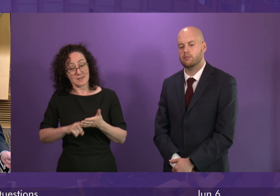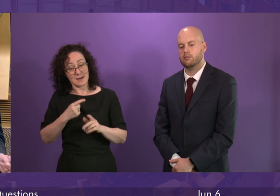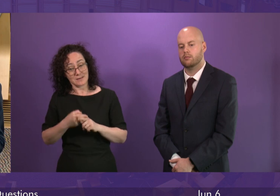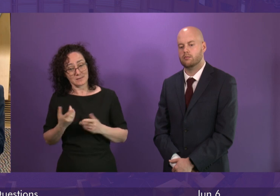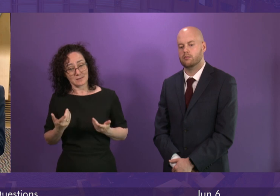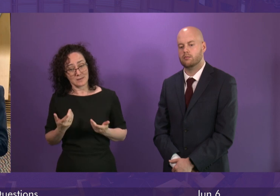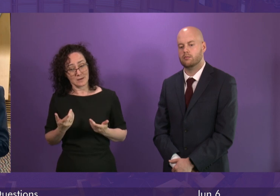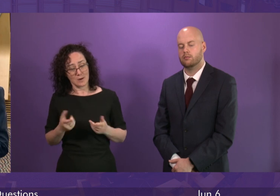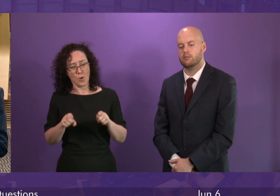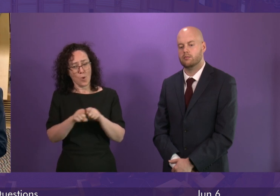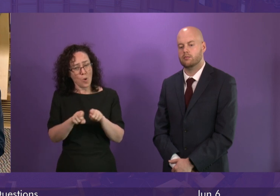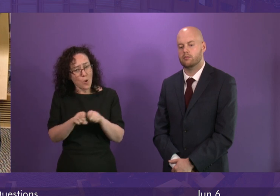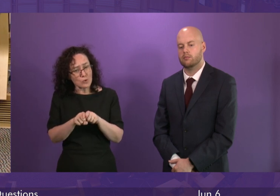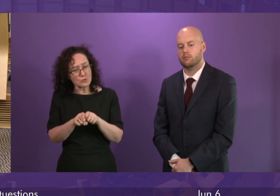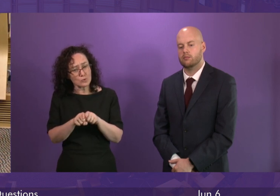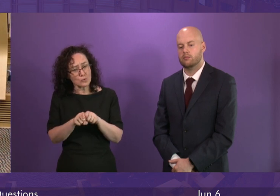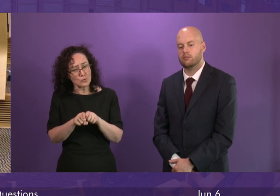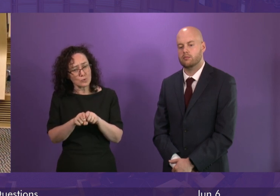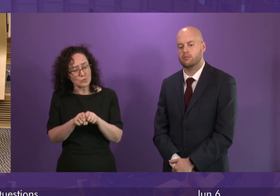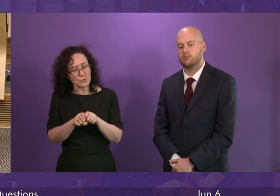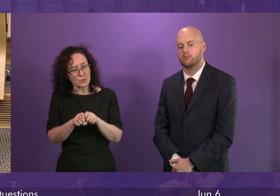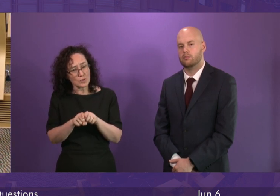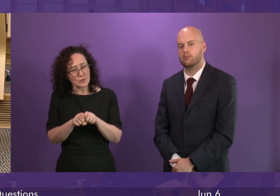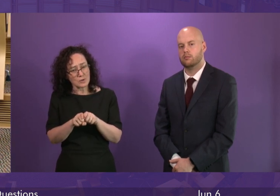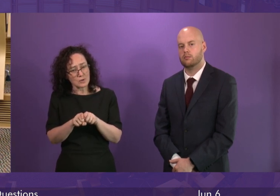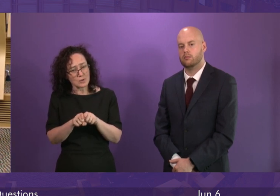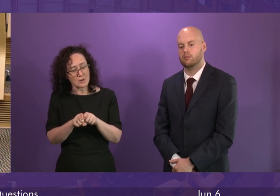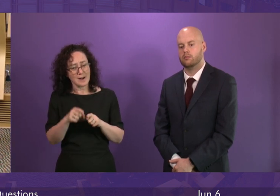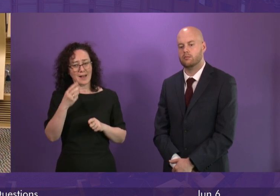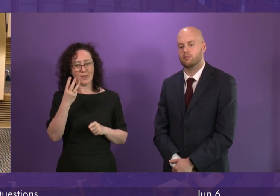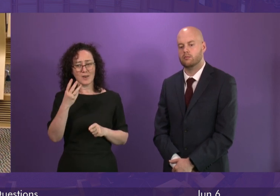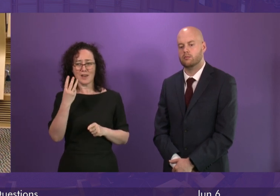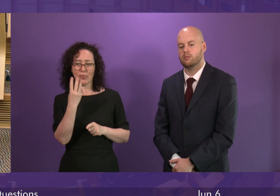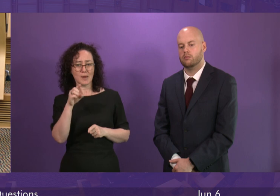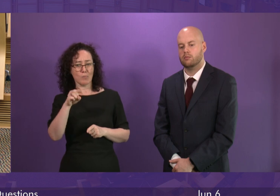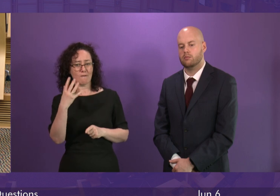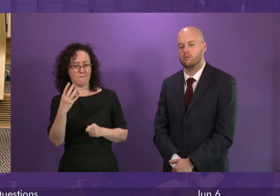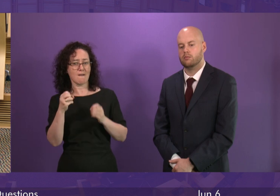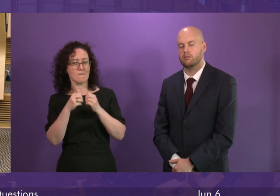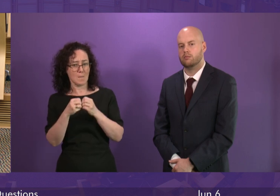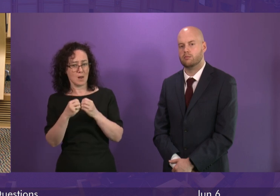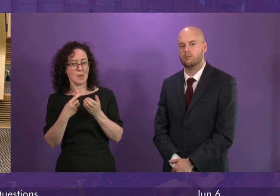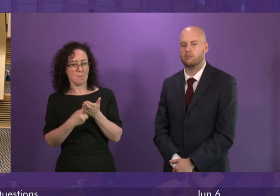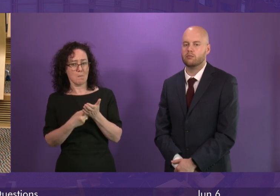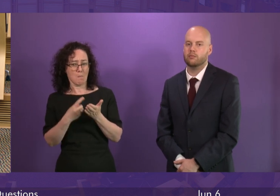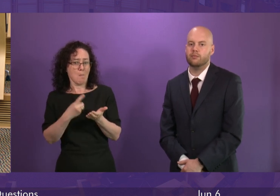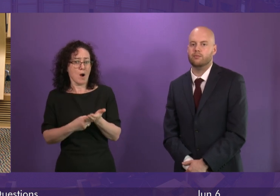in the tax take over that whole period. As I indicated in my earlier answer, those are